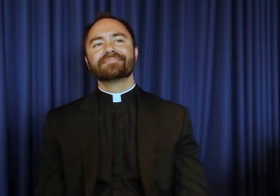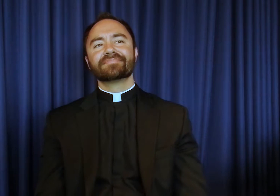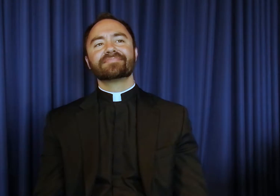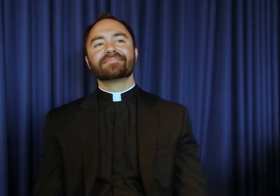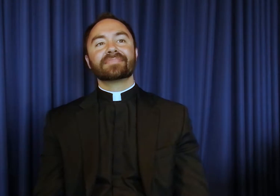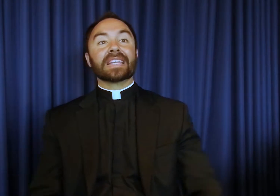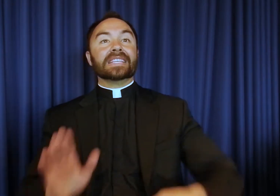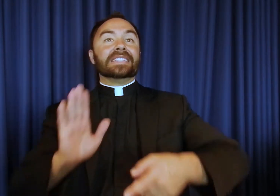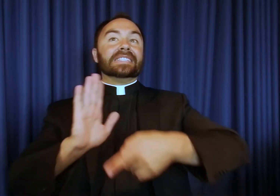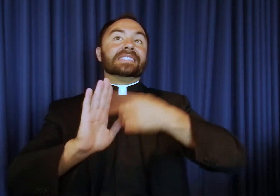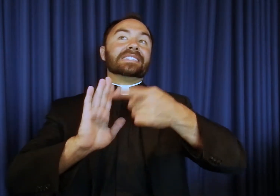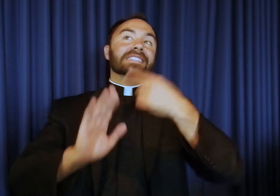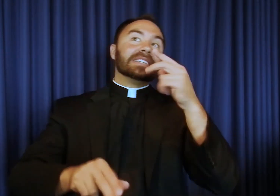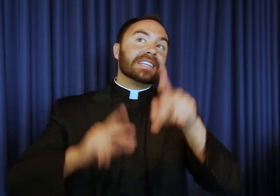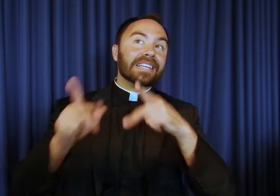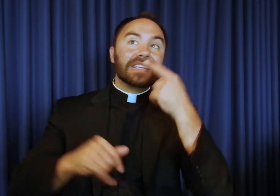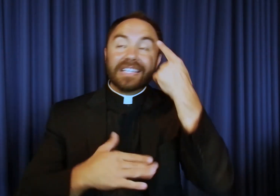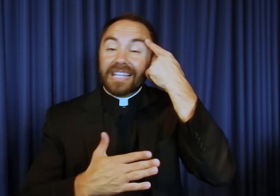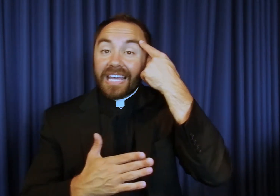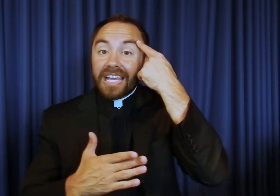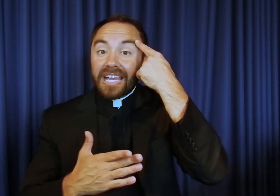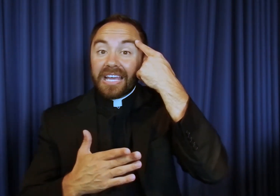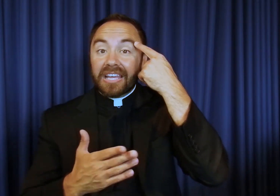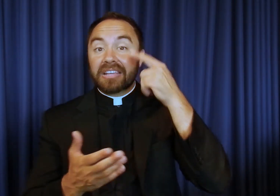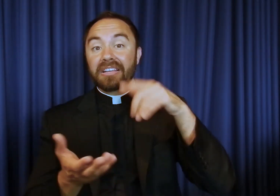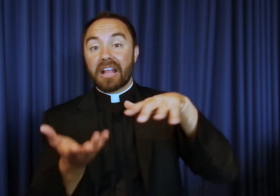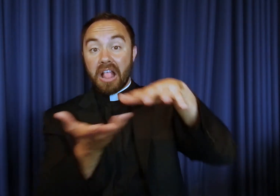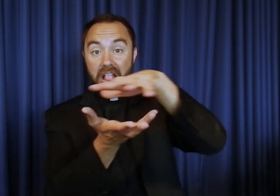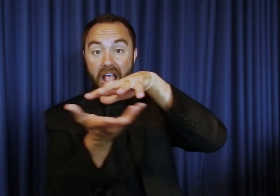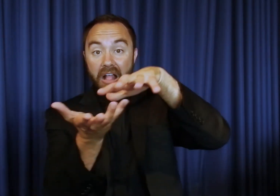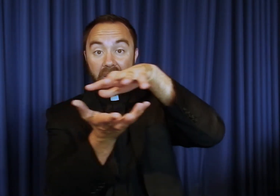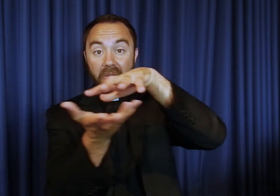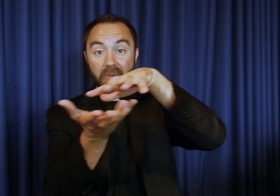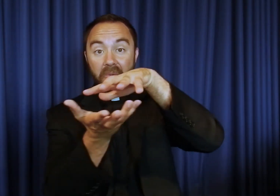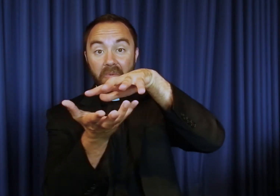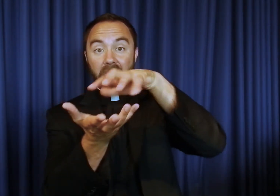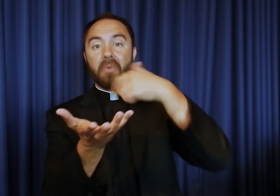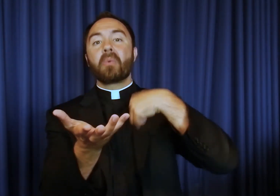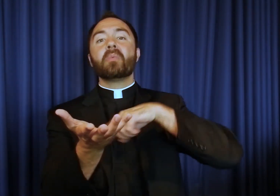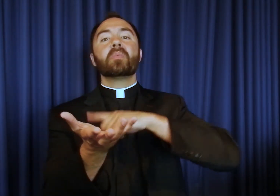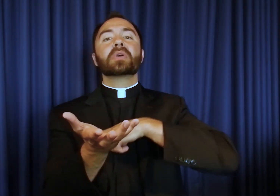question: What is heaven going to be like? You know sometimes people have this